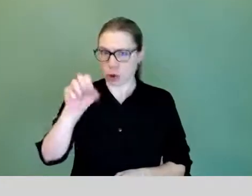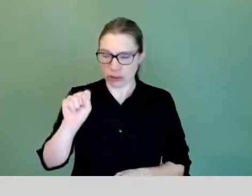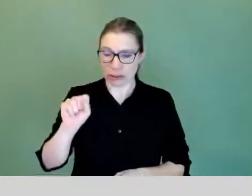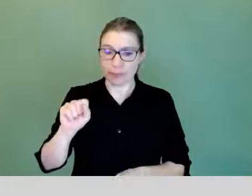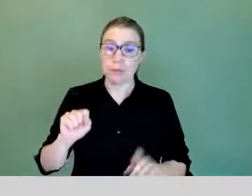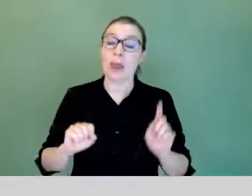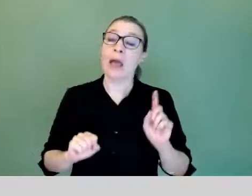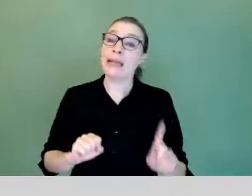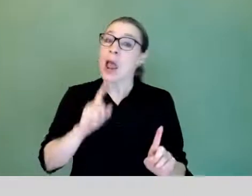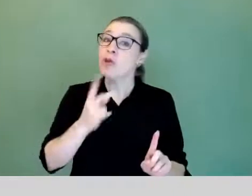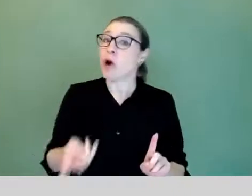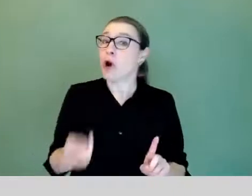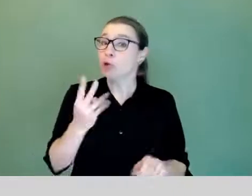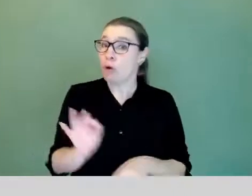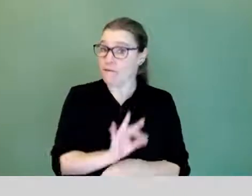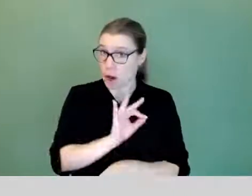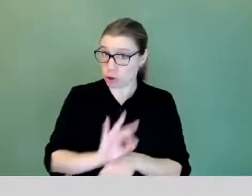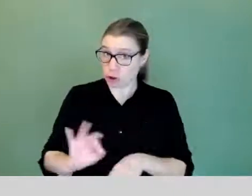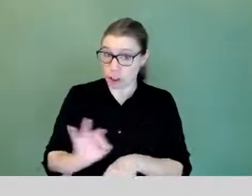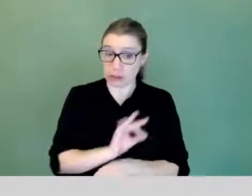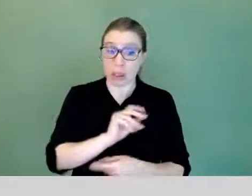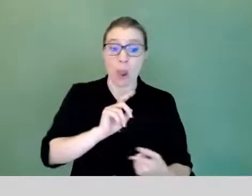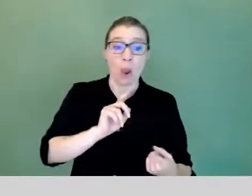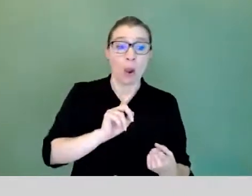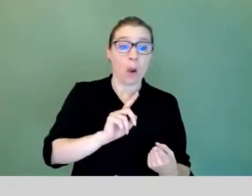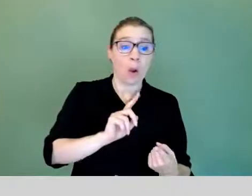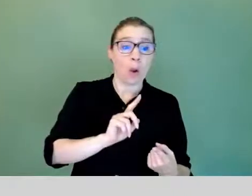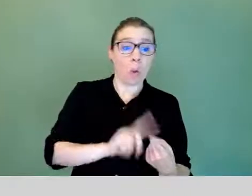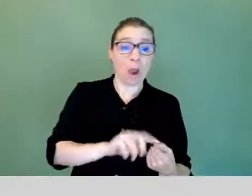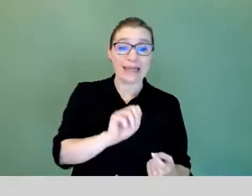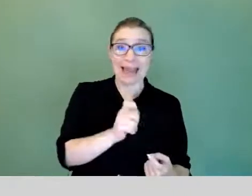Now there are two functions, one is extra. And second one is RawSQL